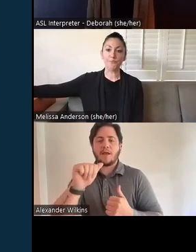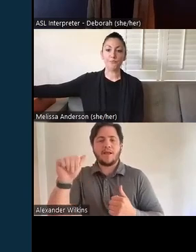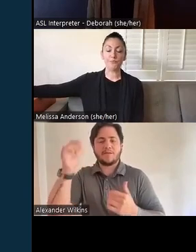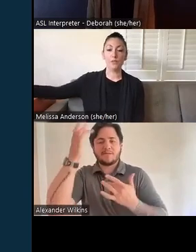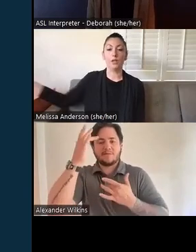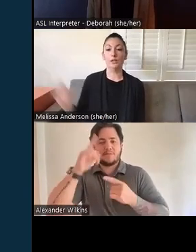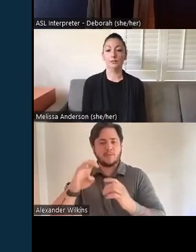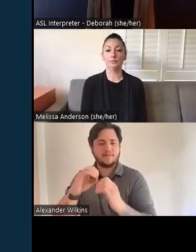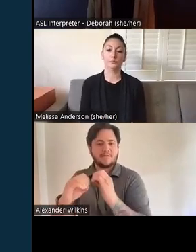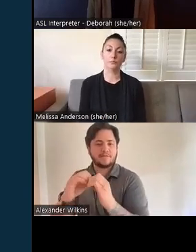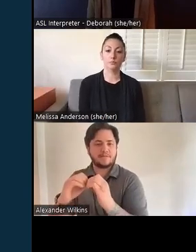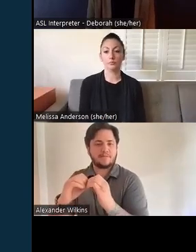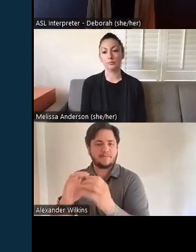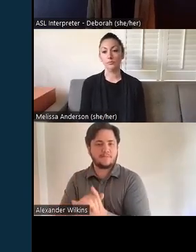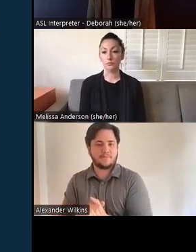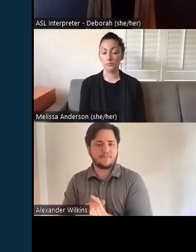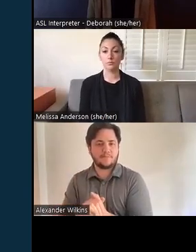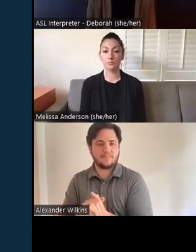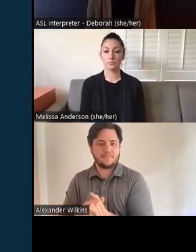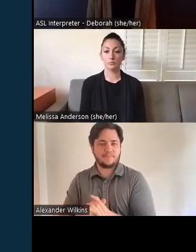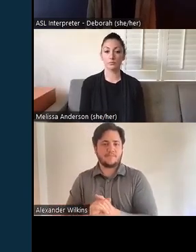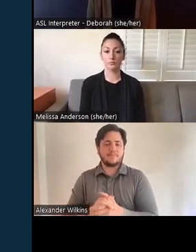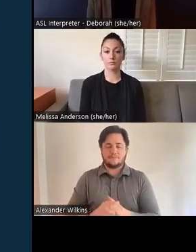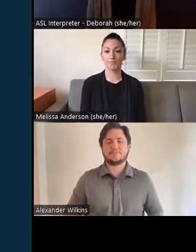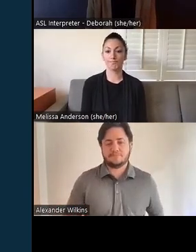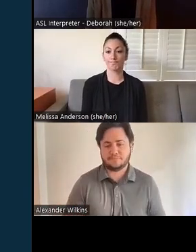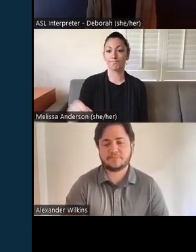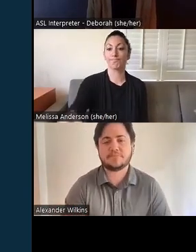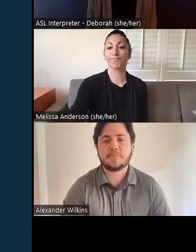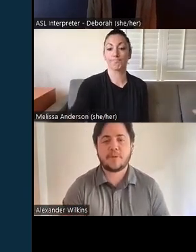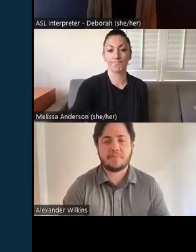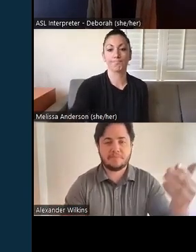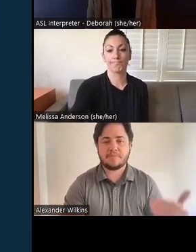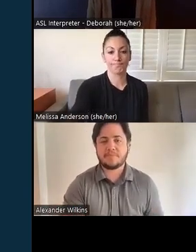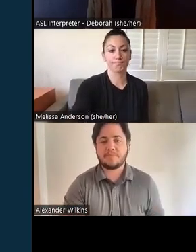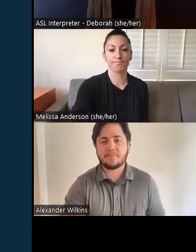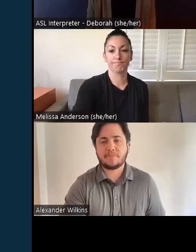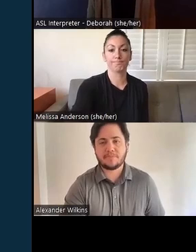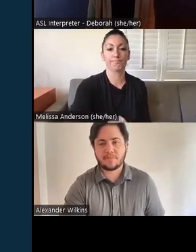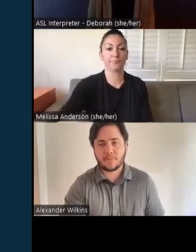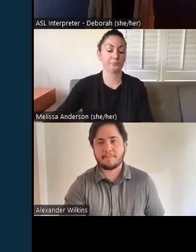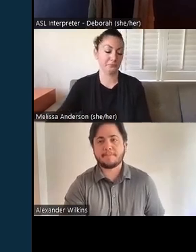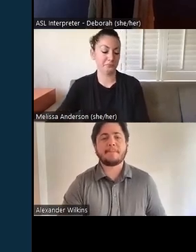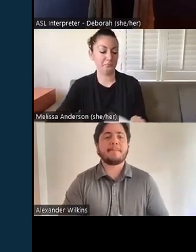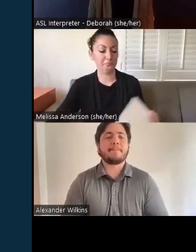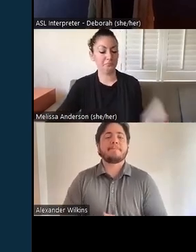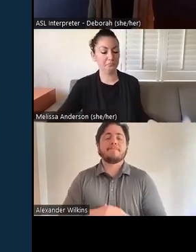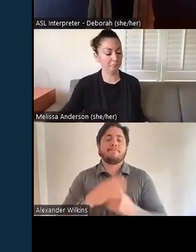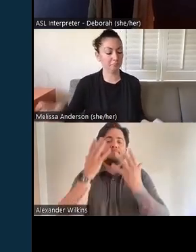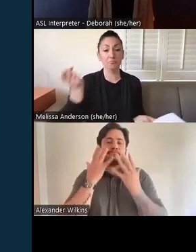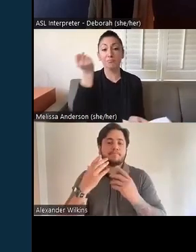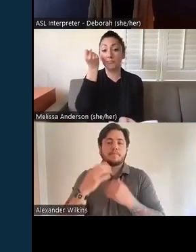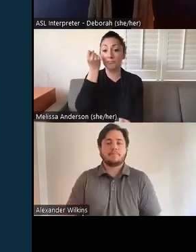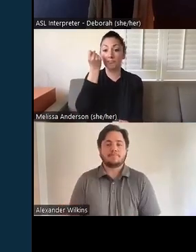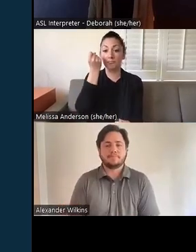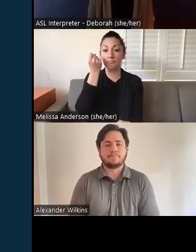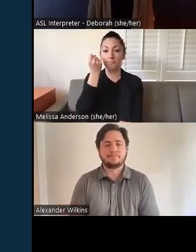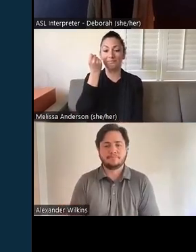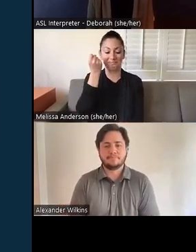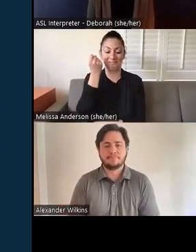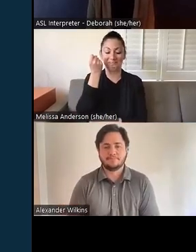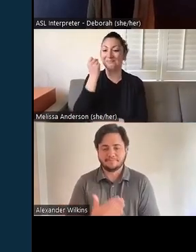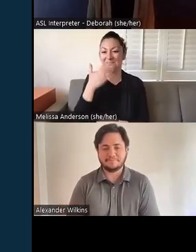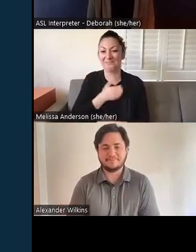lived experience as full human beings, not as a sick individual needing a cure.